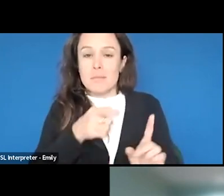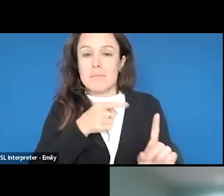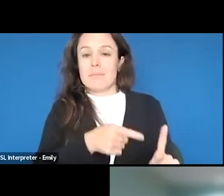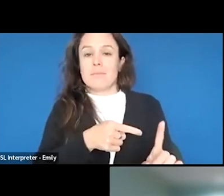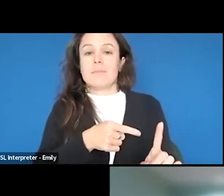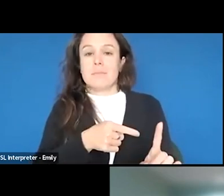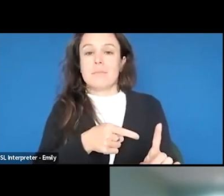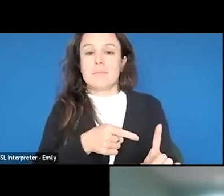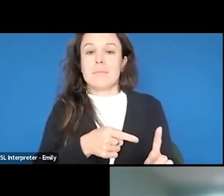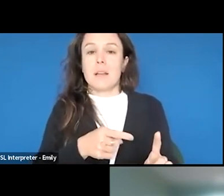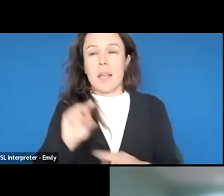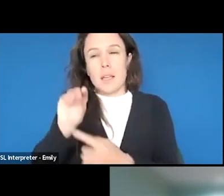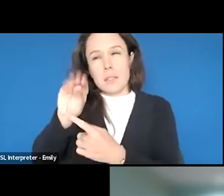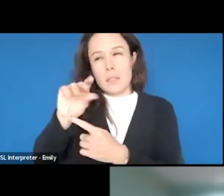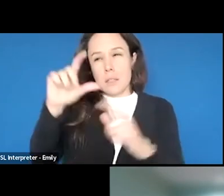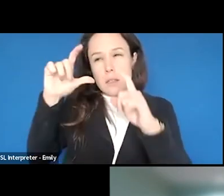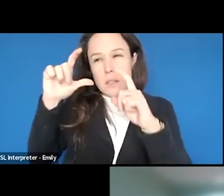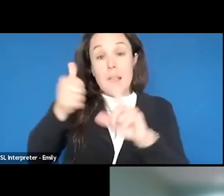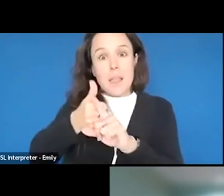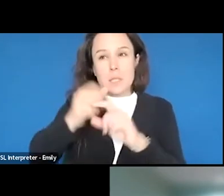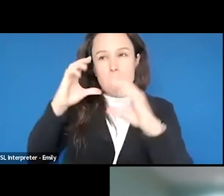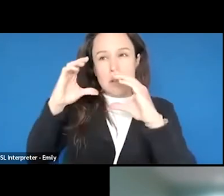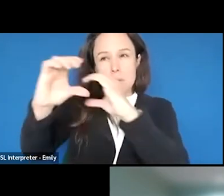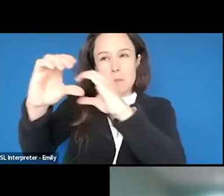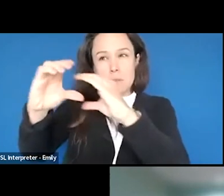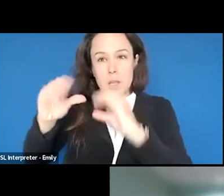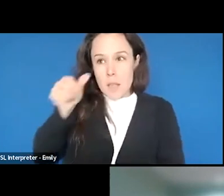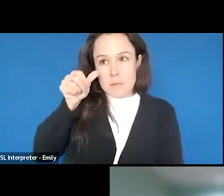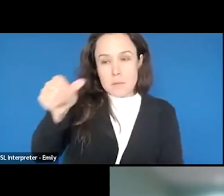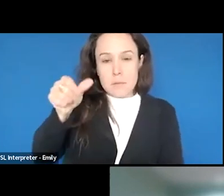they compose the picture, they zoom in and they click at their decisive mode.